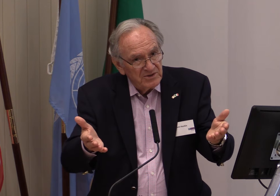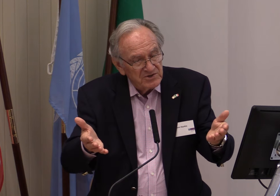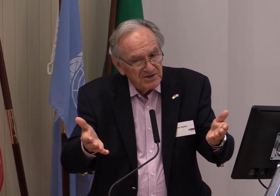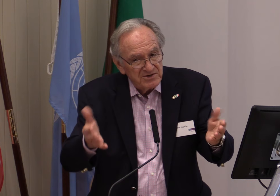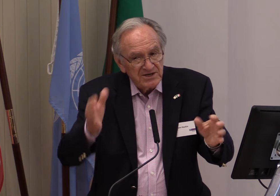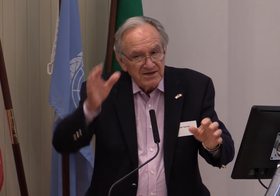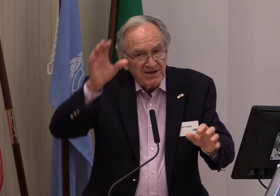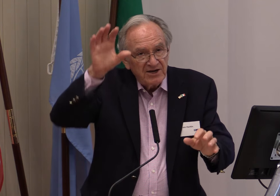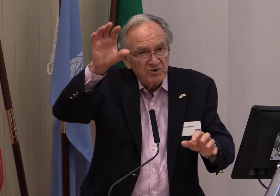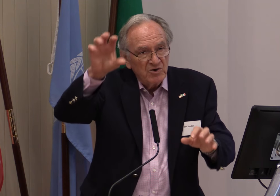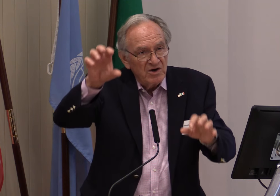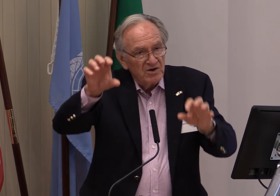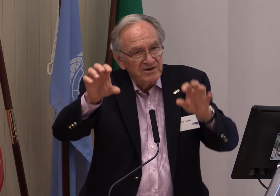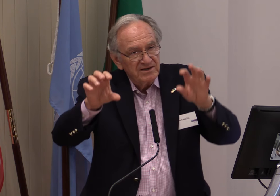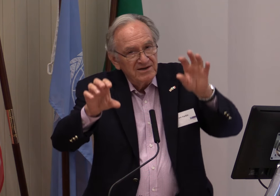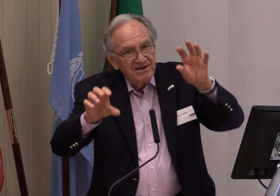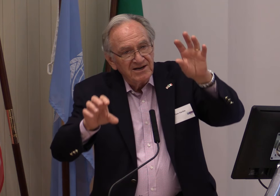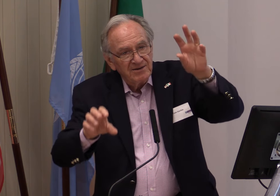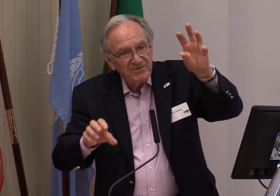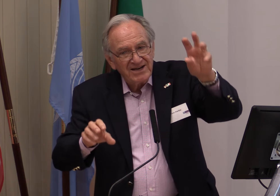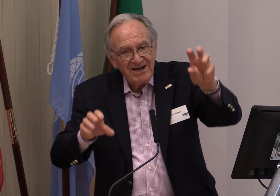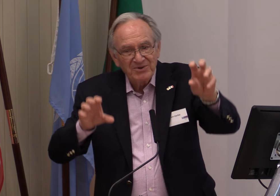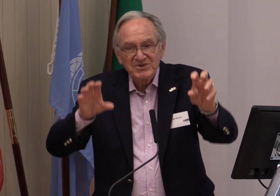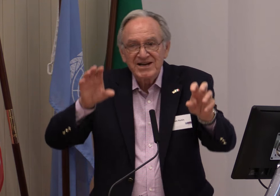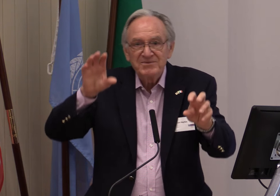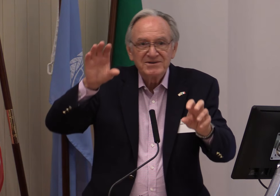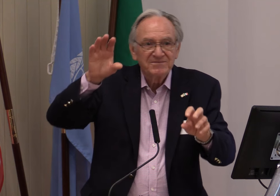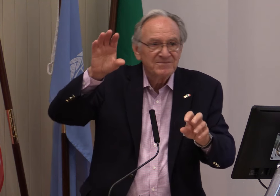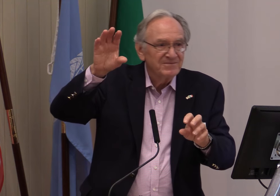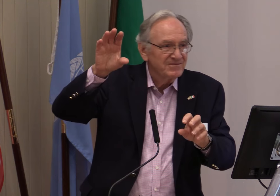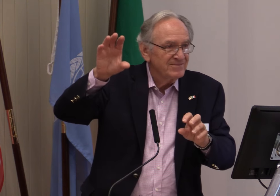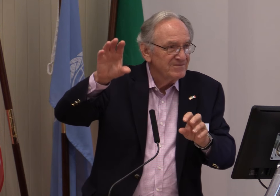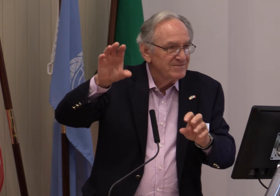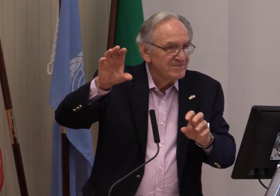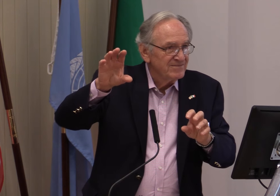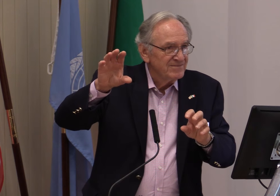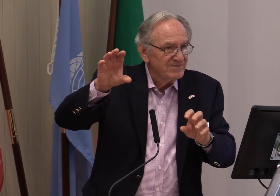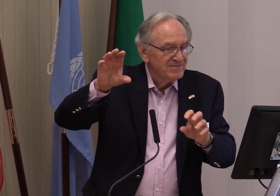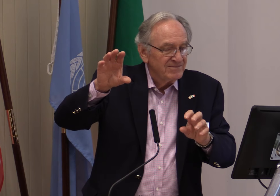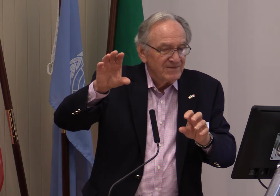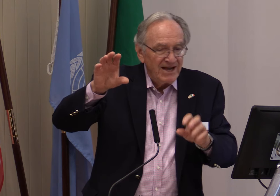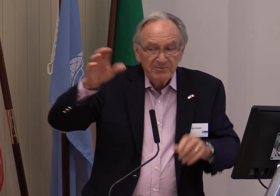wheelchairs and crawled up the Capitol steps.